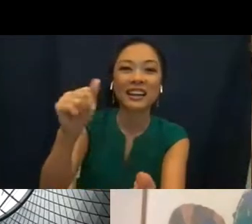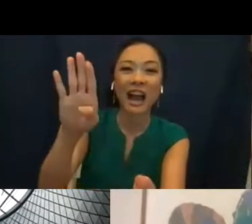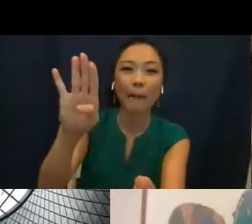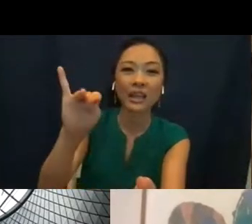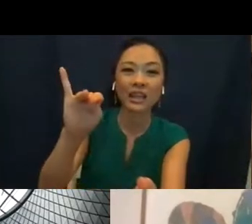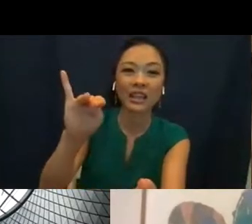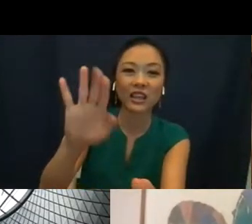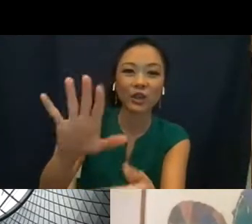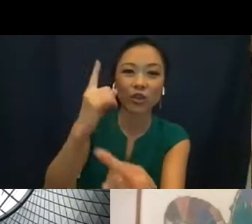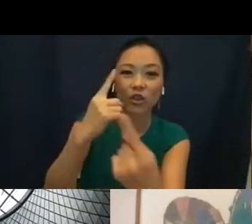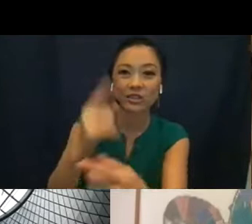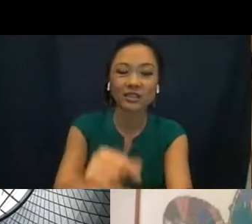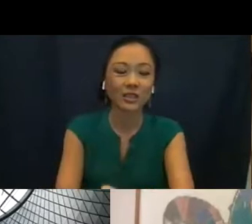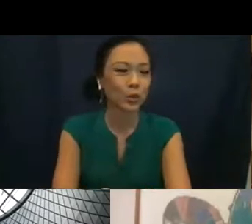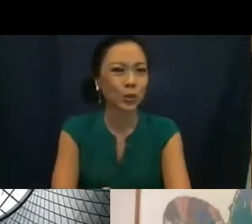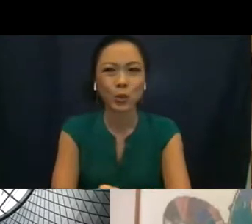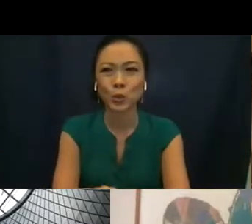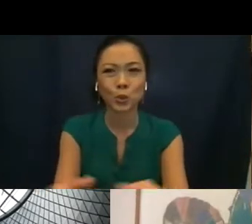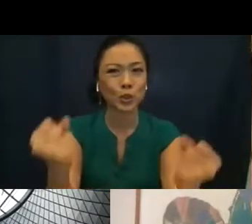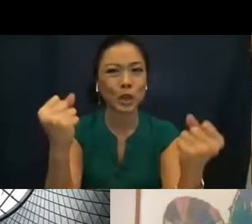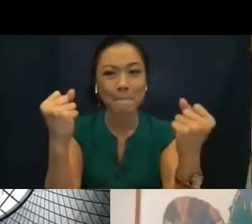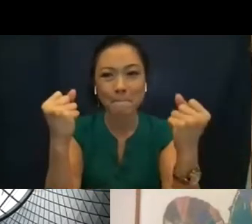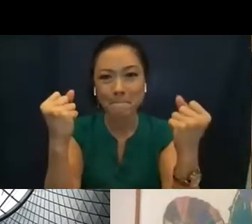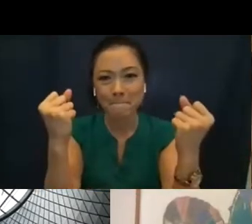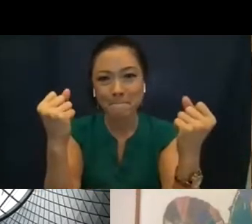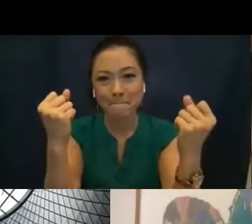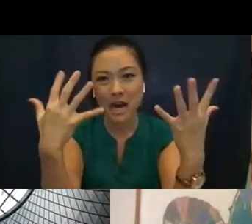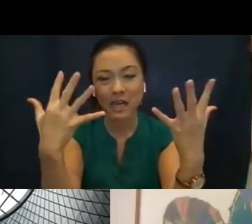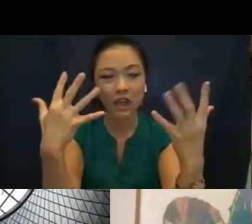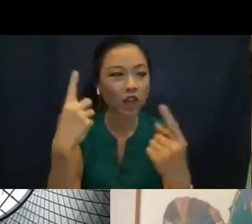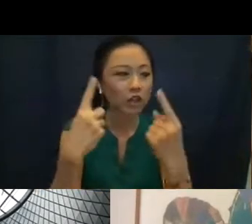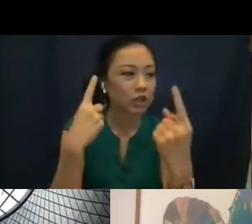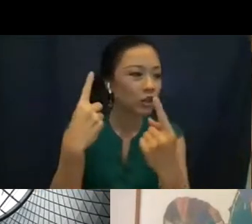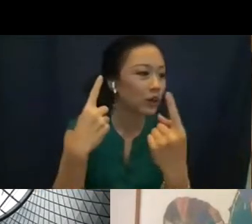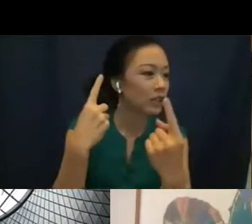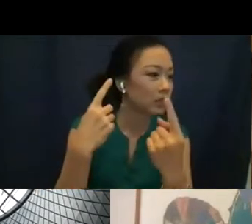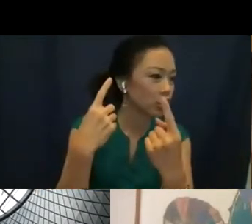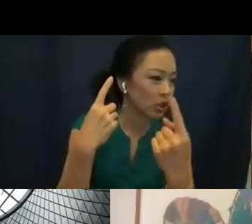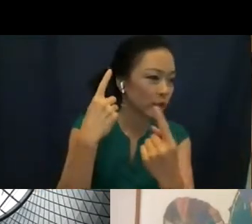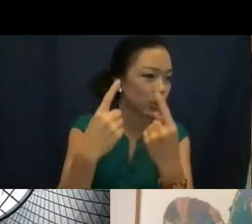thoughts to start with, honestly. Ashley got me going with the history and I went back